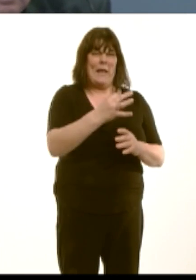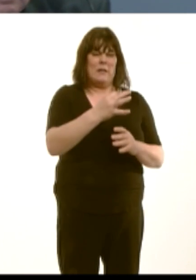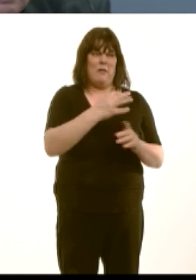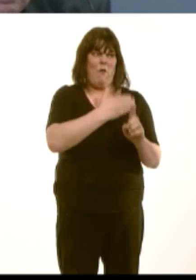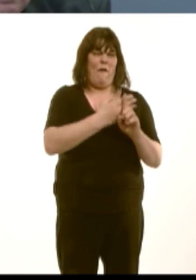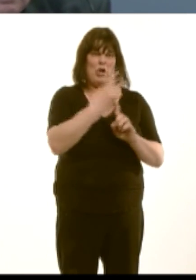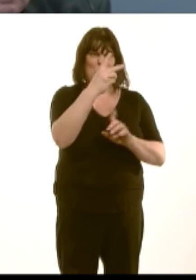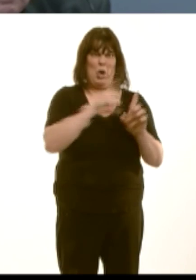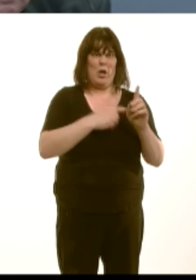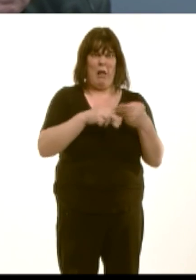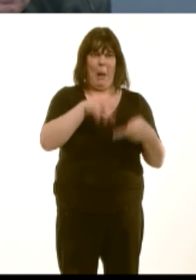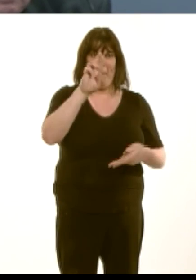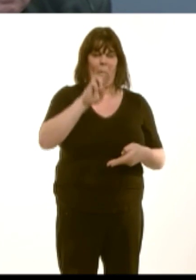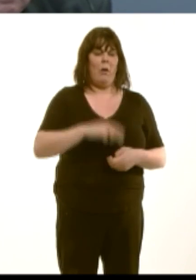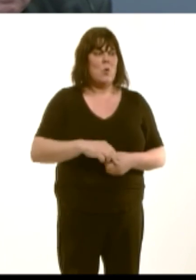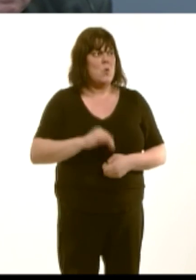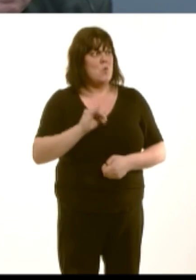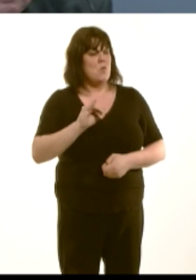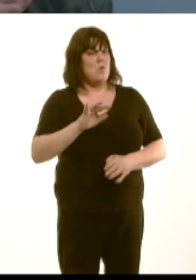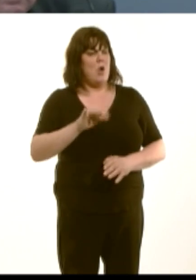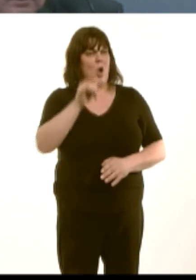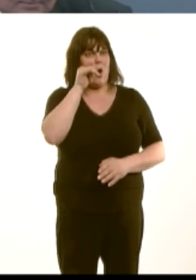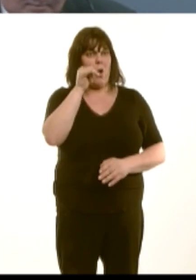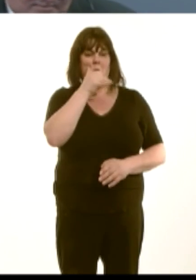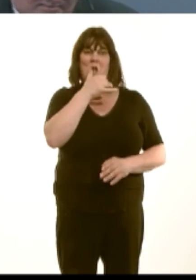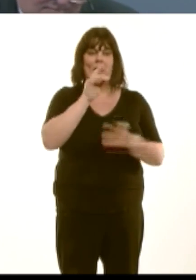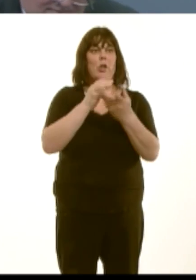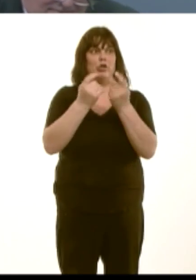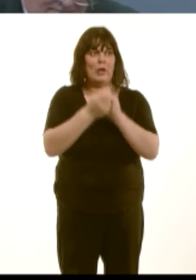I think youíll agree with me that thatís a dramatic change of picture from what patients